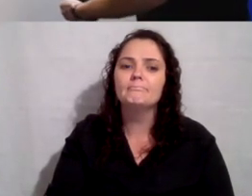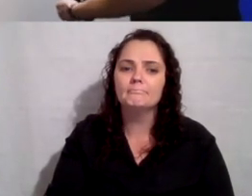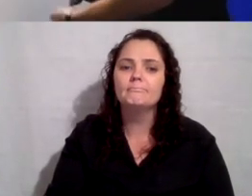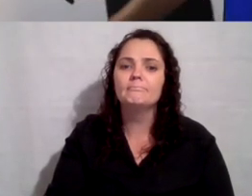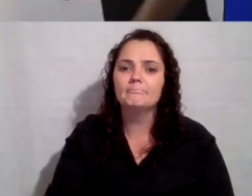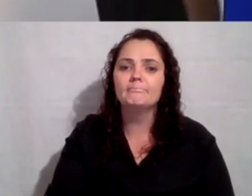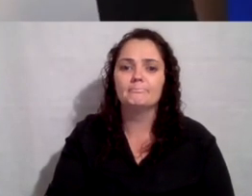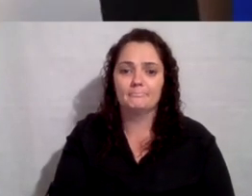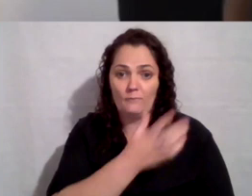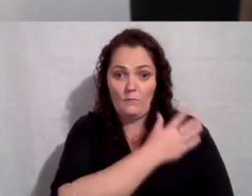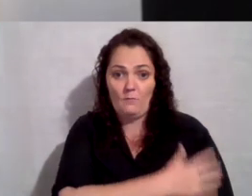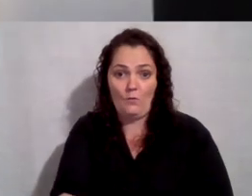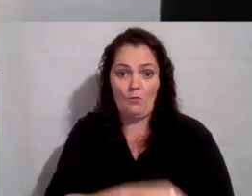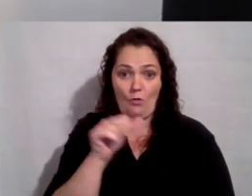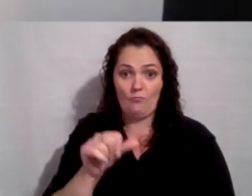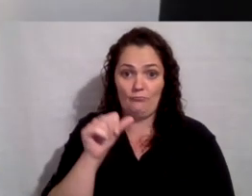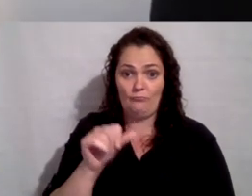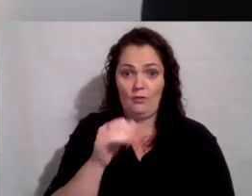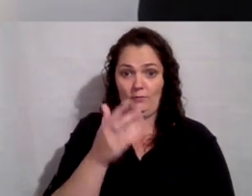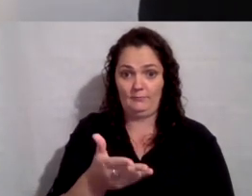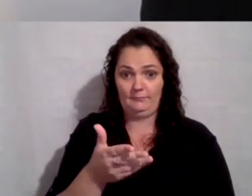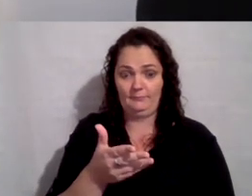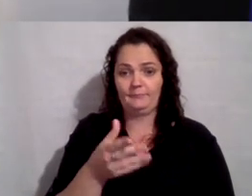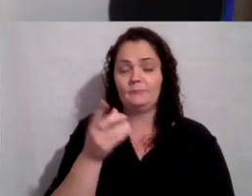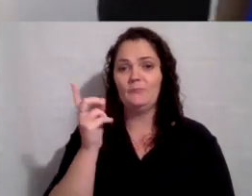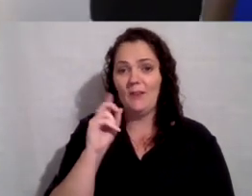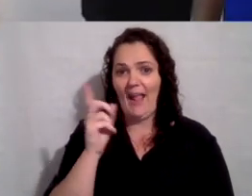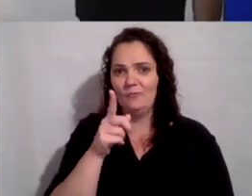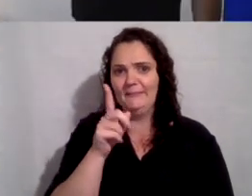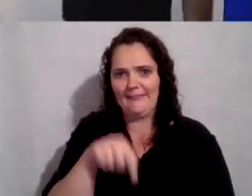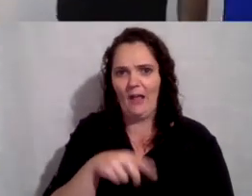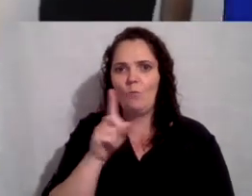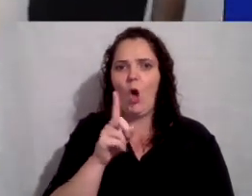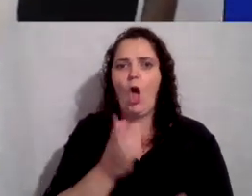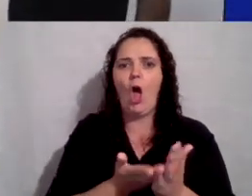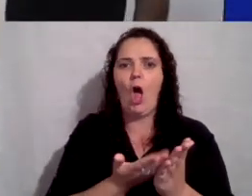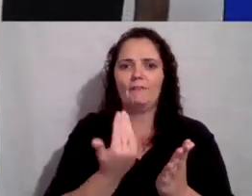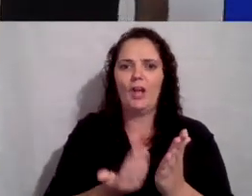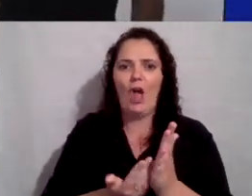Okay once you've got it at that stage, now you can start working subtractively.